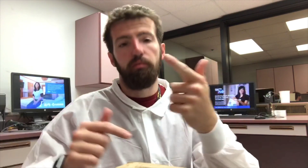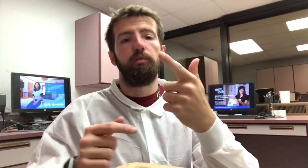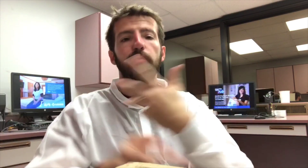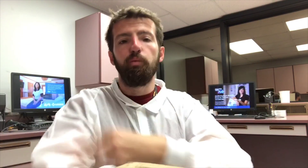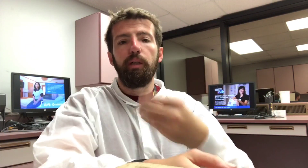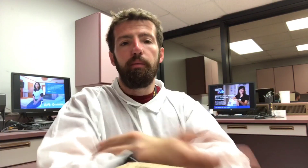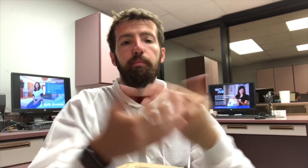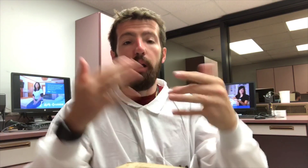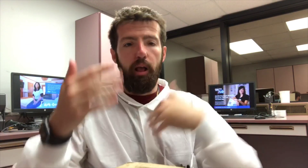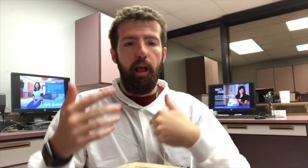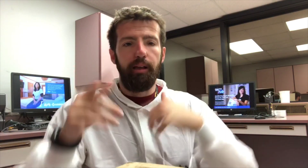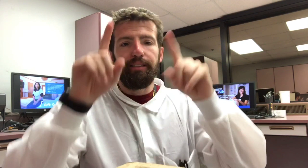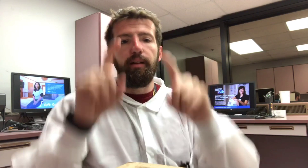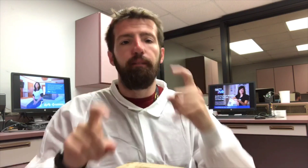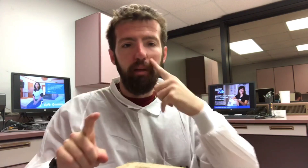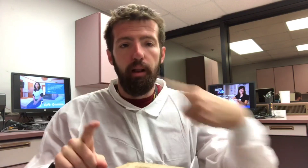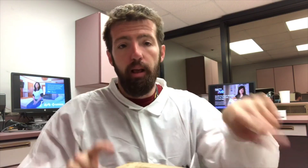and your blood is drawn, they are given to me and I test them.